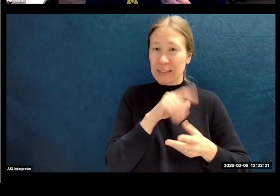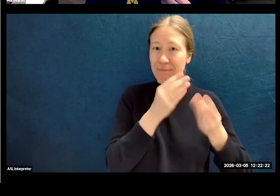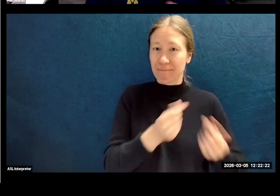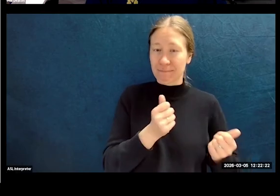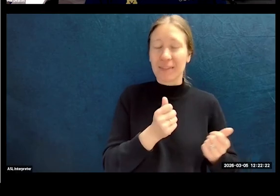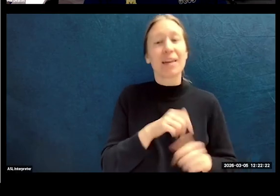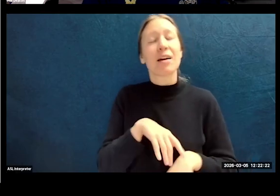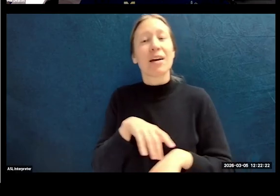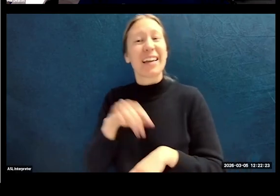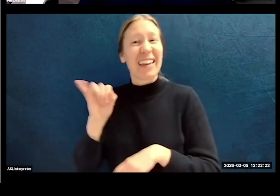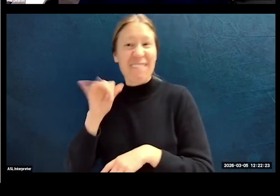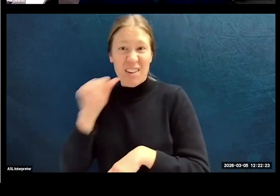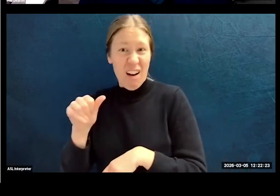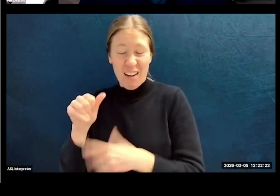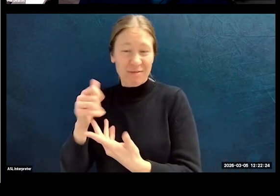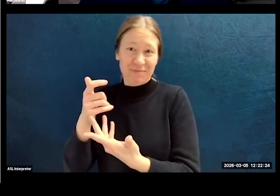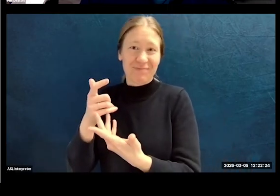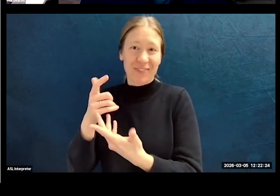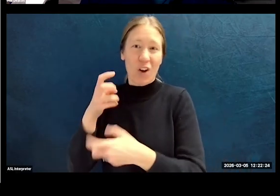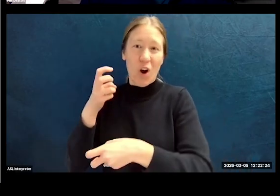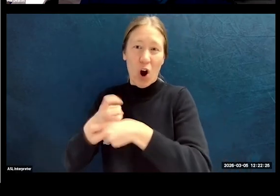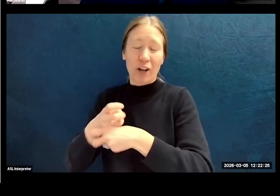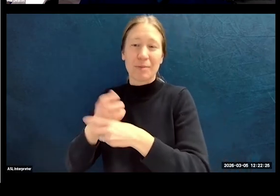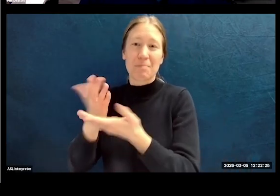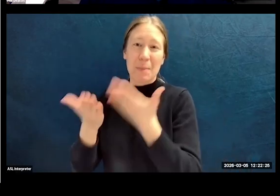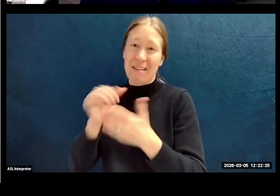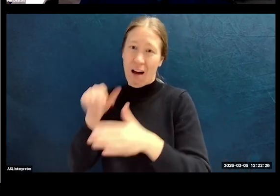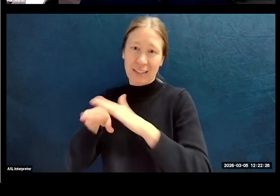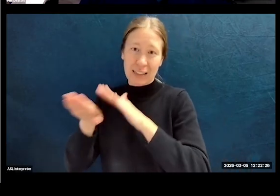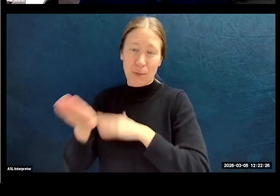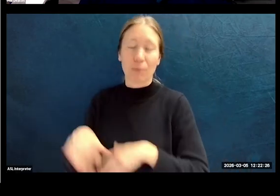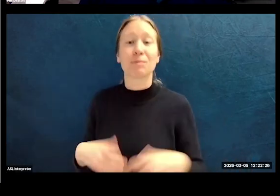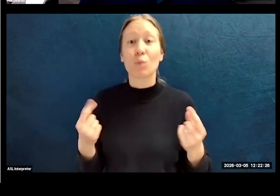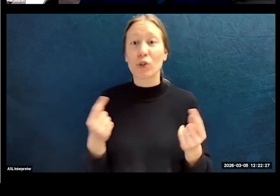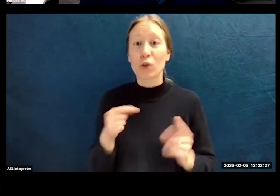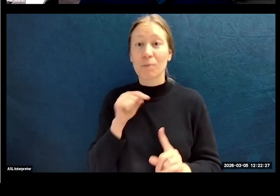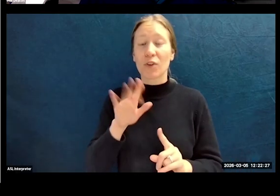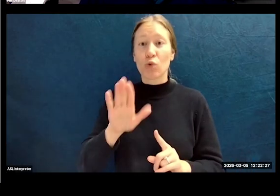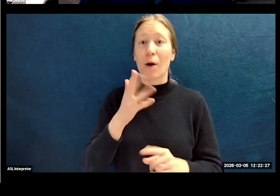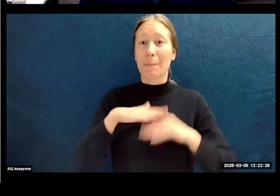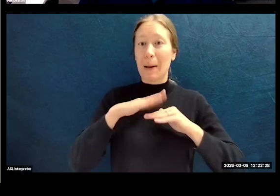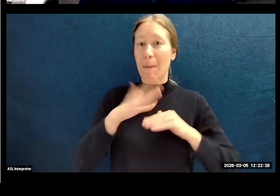So, you should do the following before converting to a PDF. You should ensure that the minimum color contrast ratio